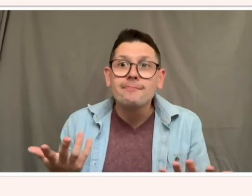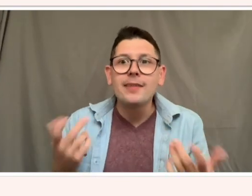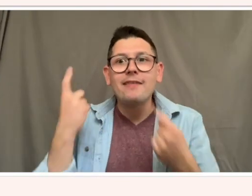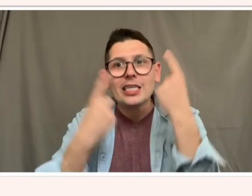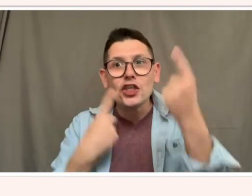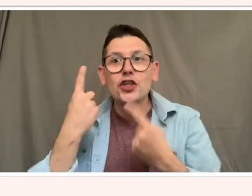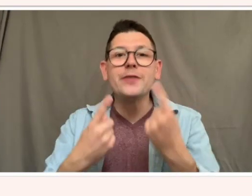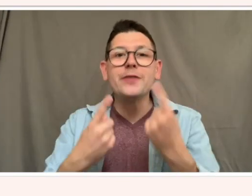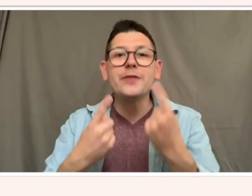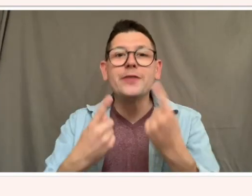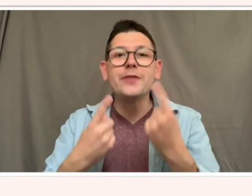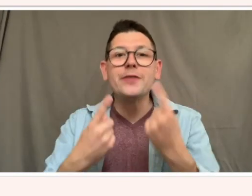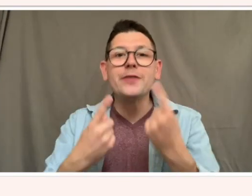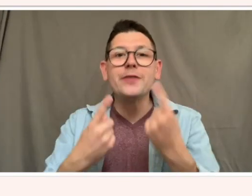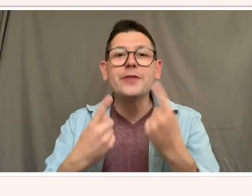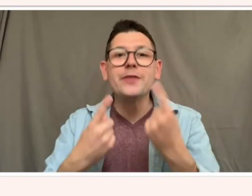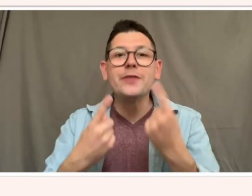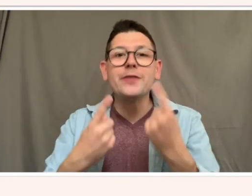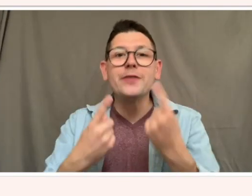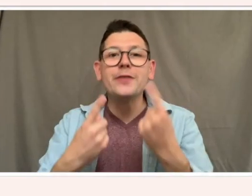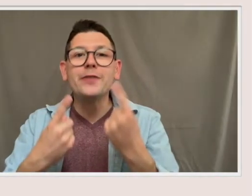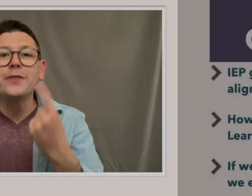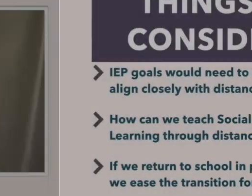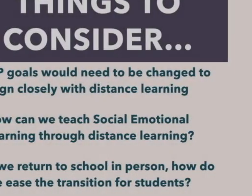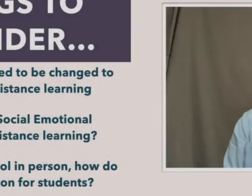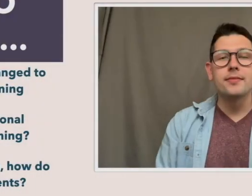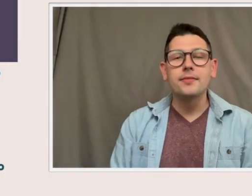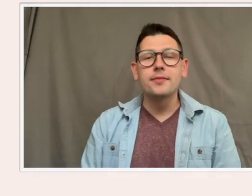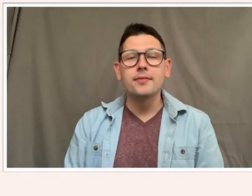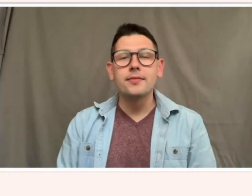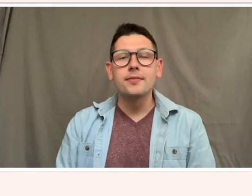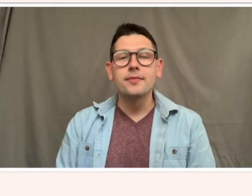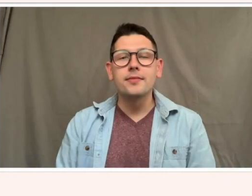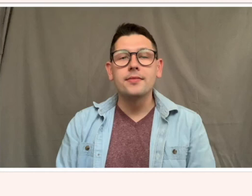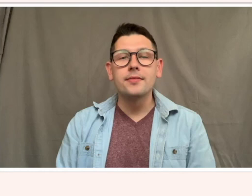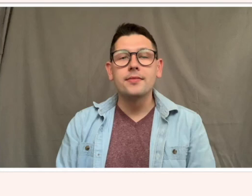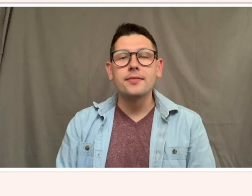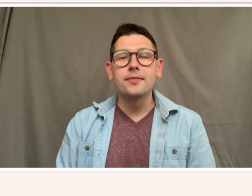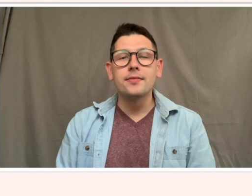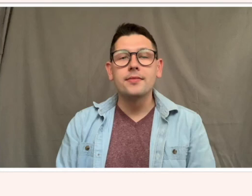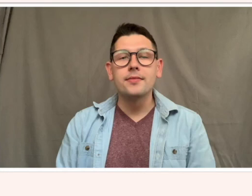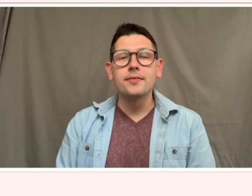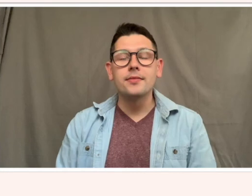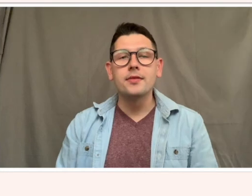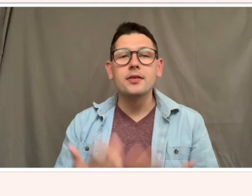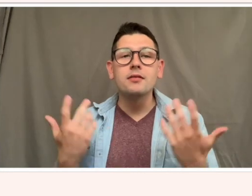it's more difficult, so we do have some things that we need to consider.